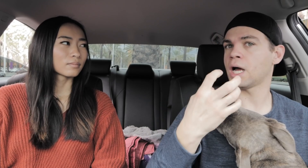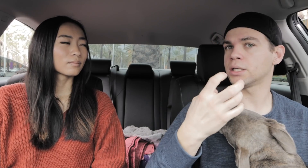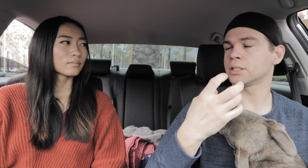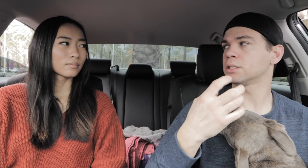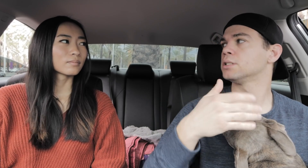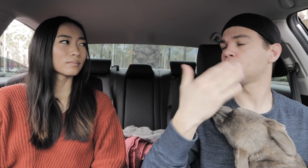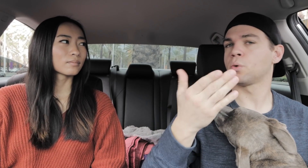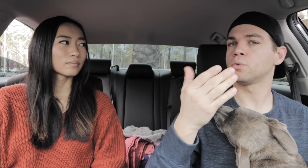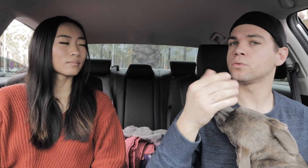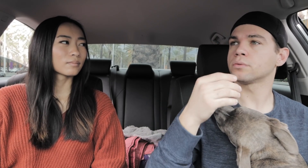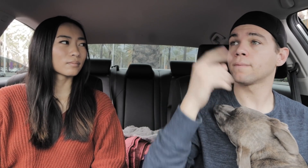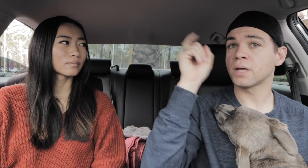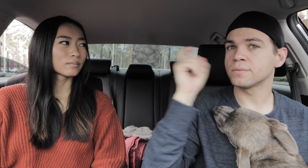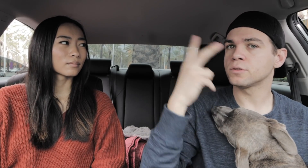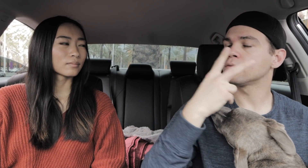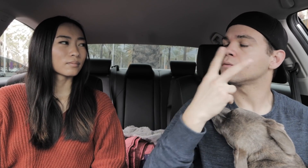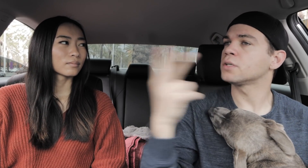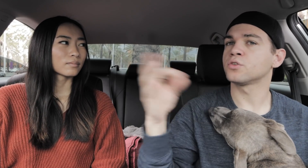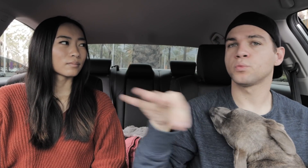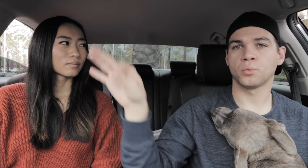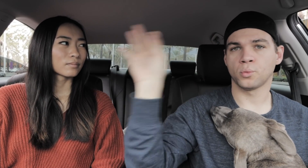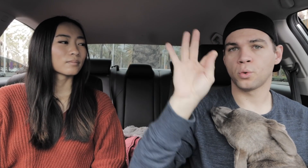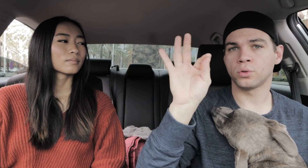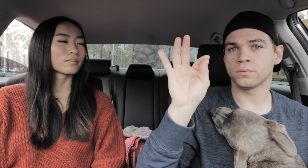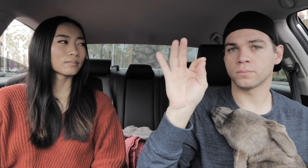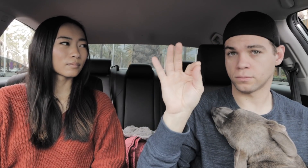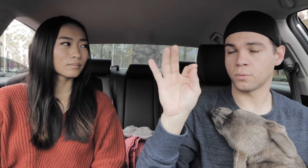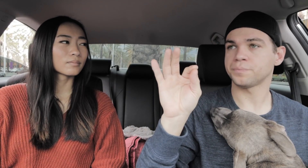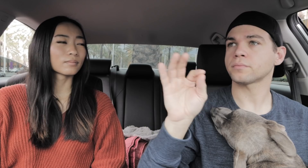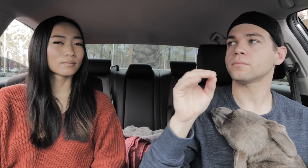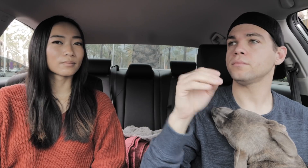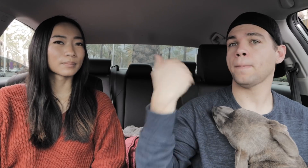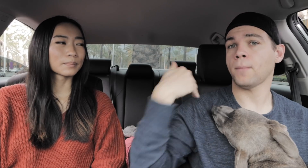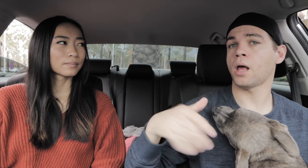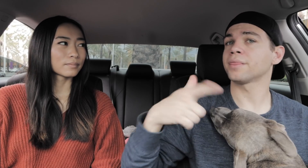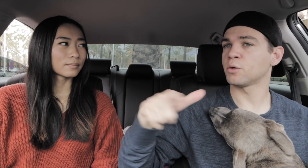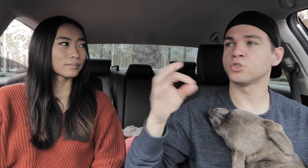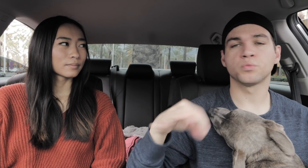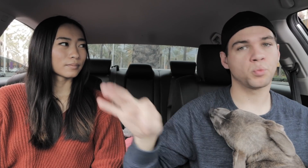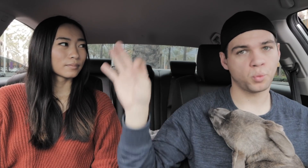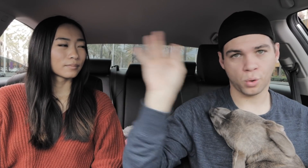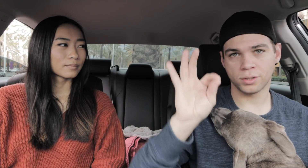He runs this He's mad Facial expressions are very important body language, very important.